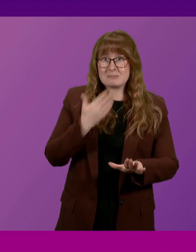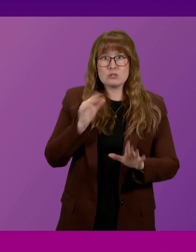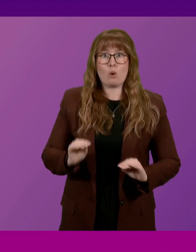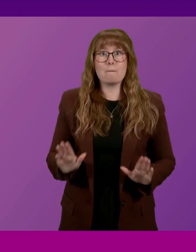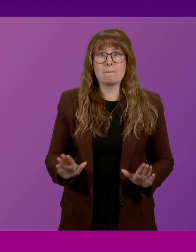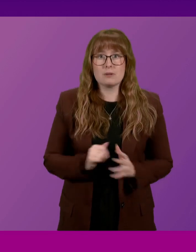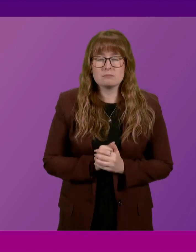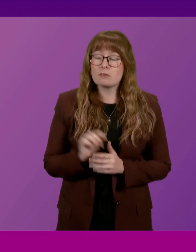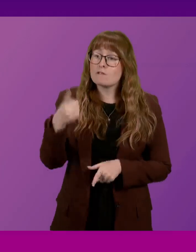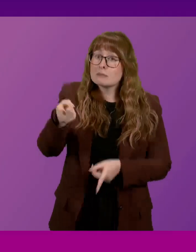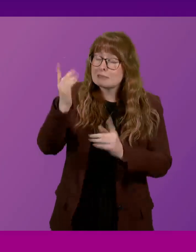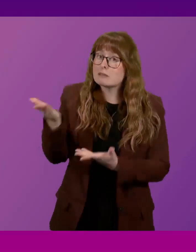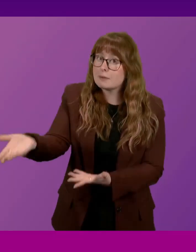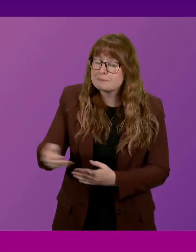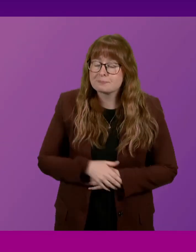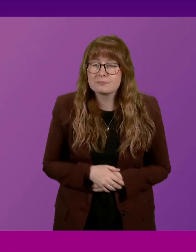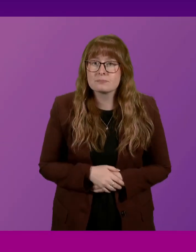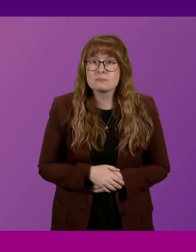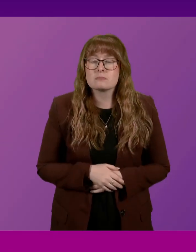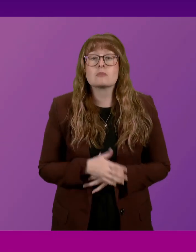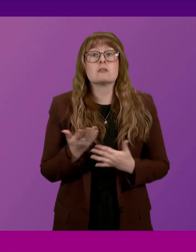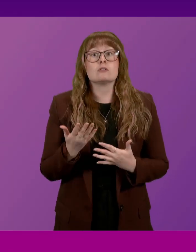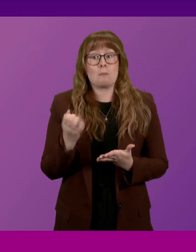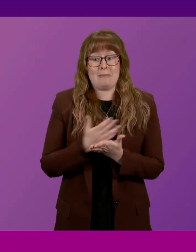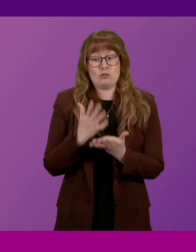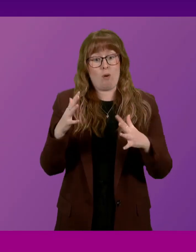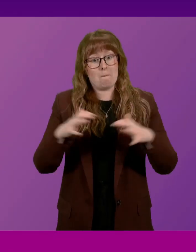First Minister, please continue. In order that members can hear properly what I say,